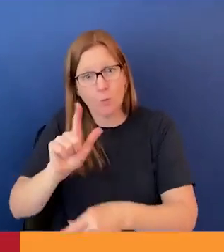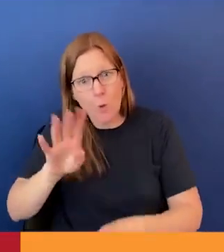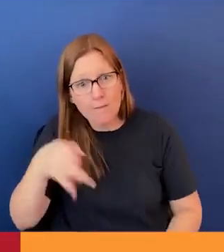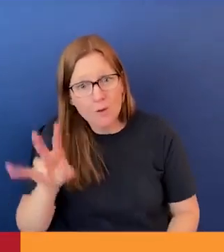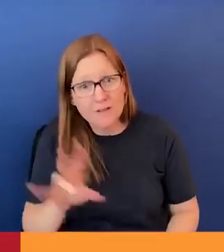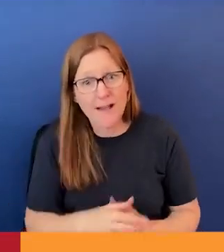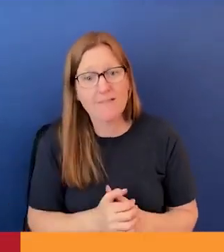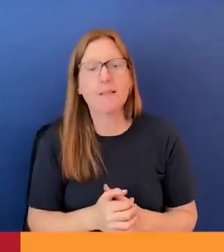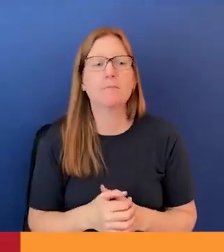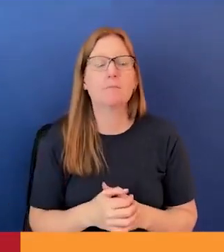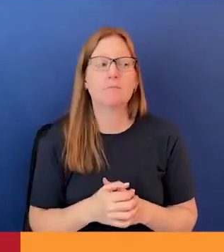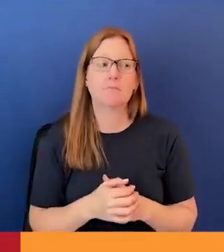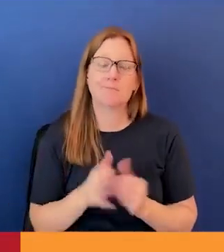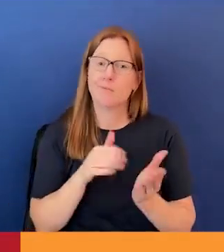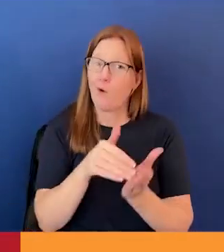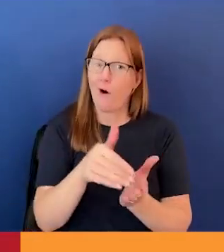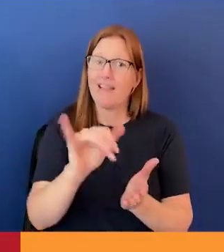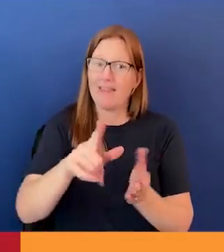Often times this is specialized care;